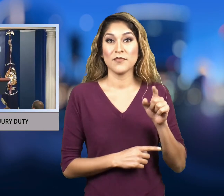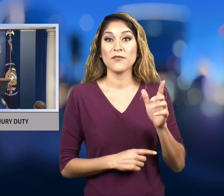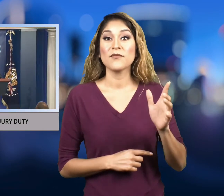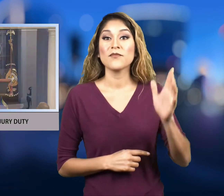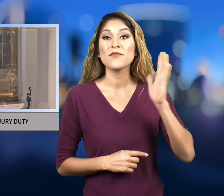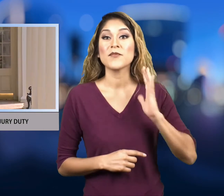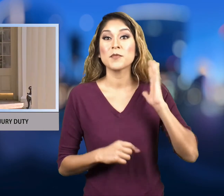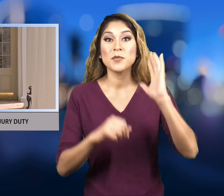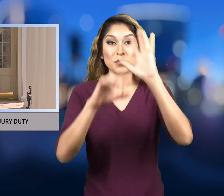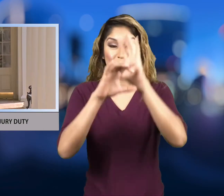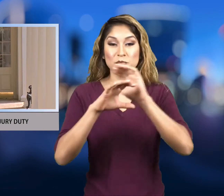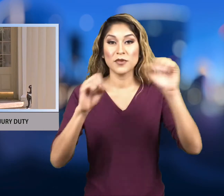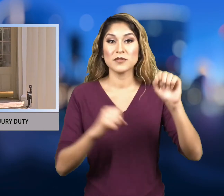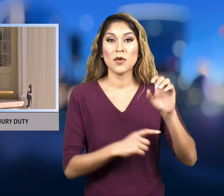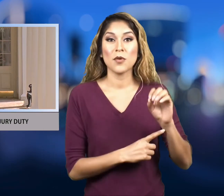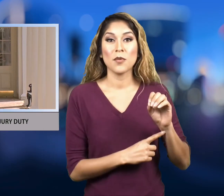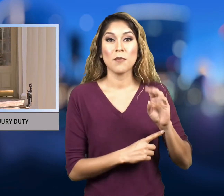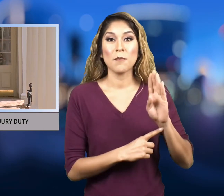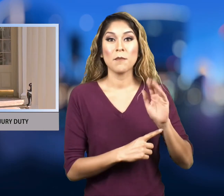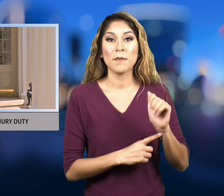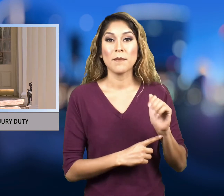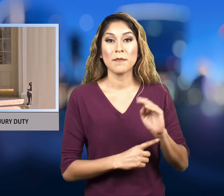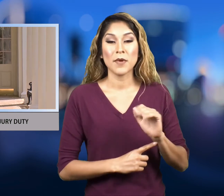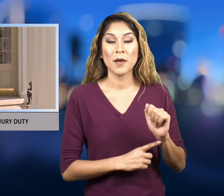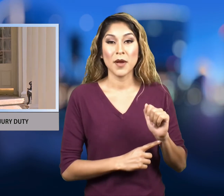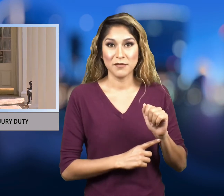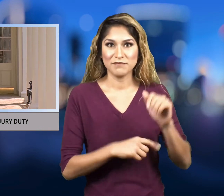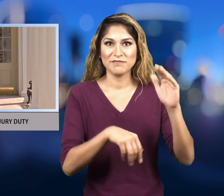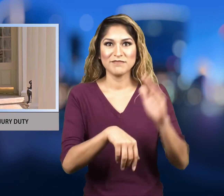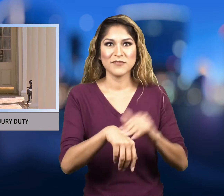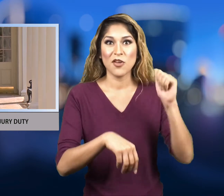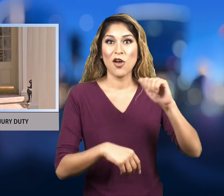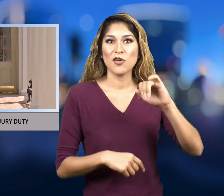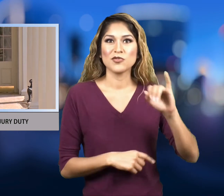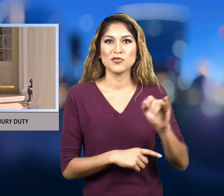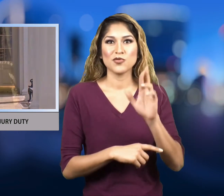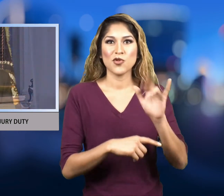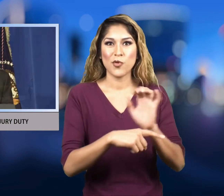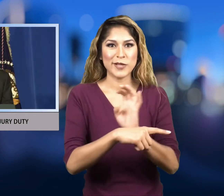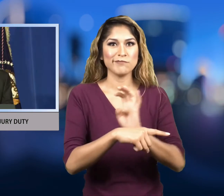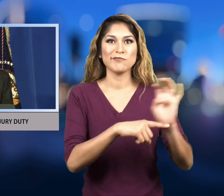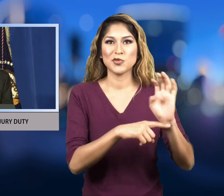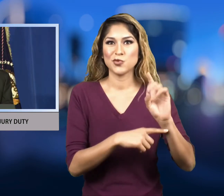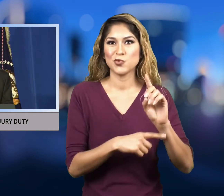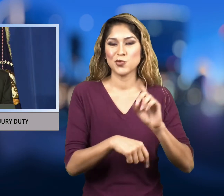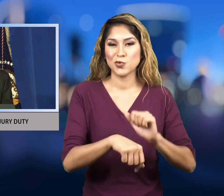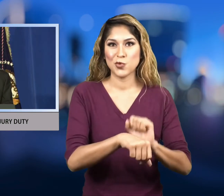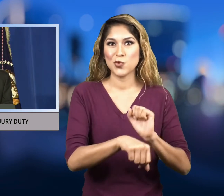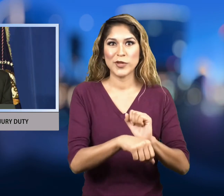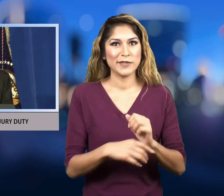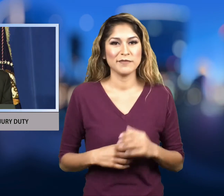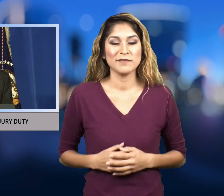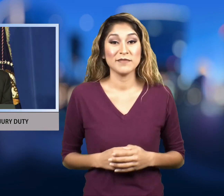been summonded for jury duty in Illinois.